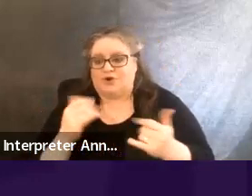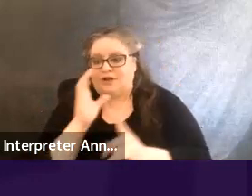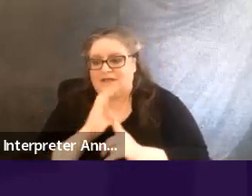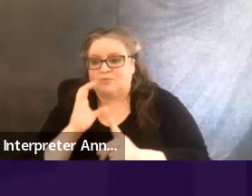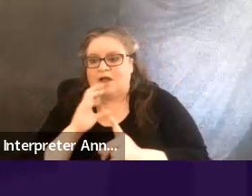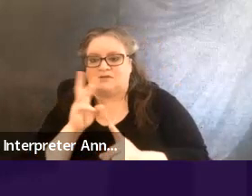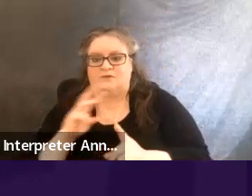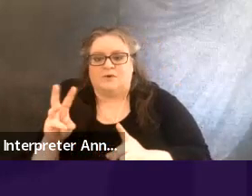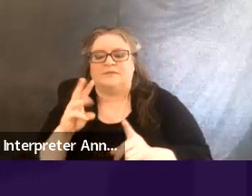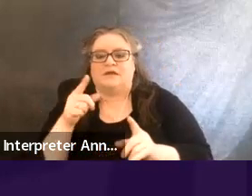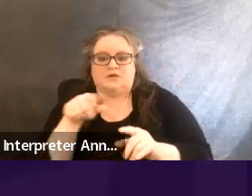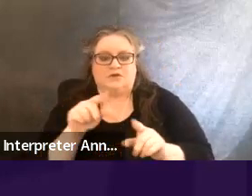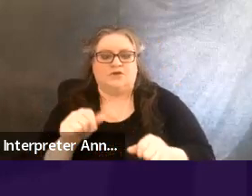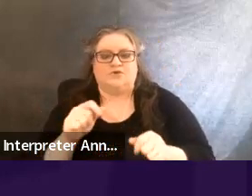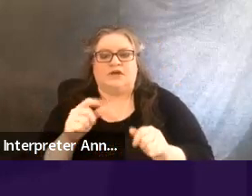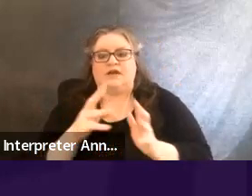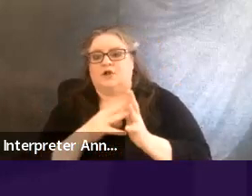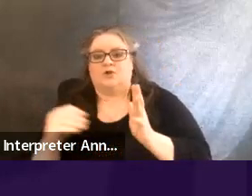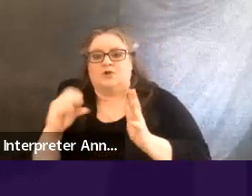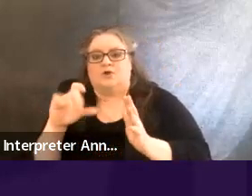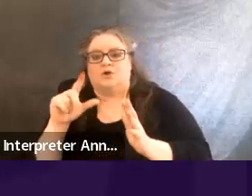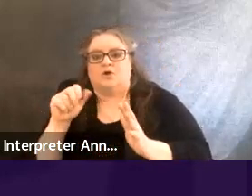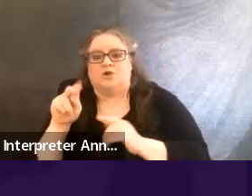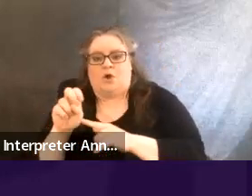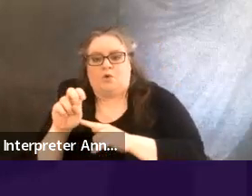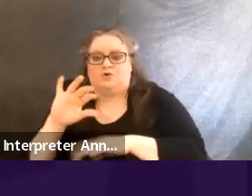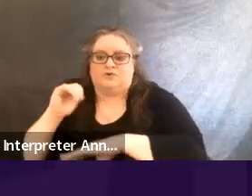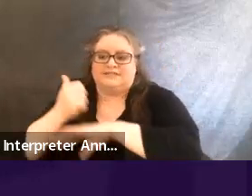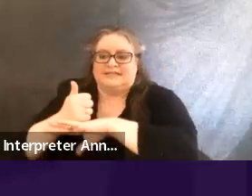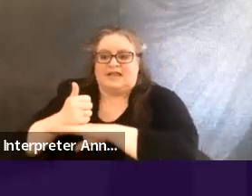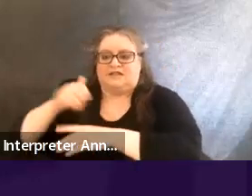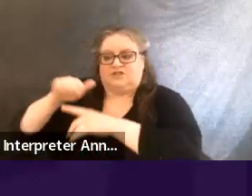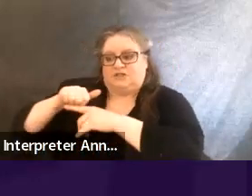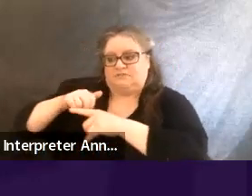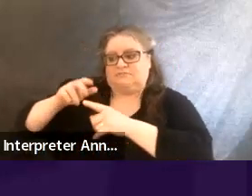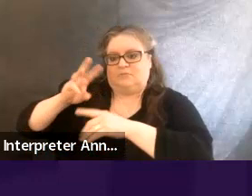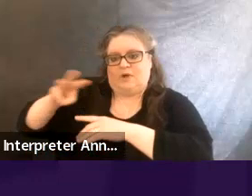you can clone it to a staging website. That probably depends